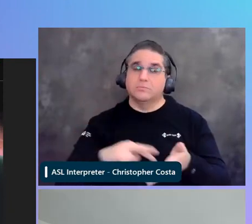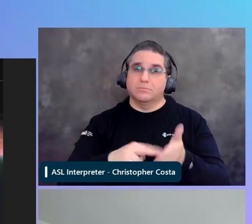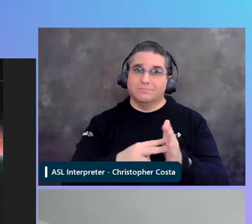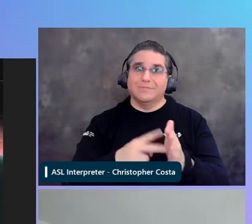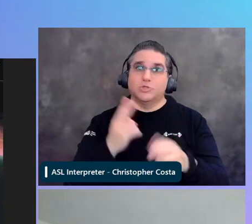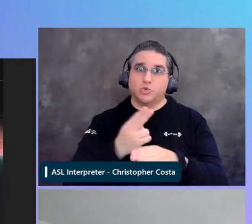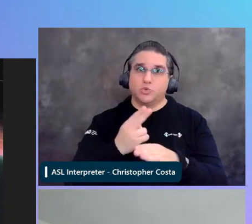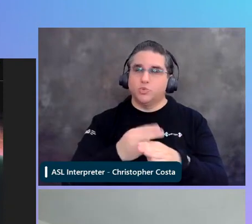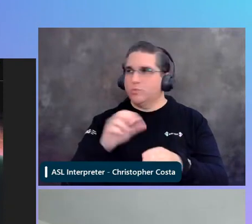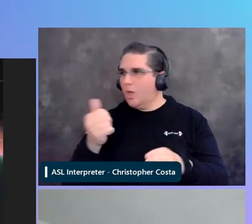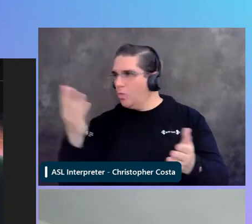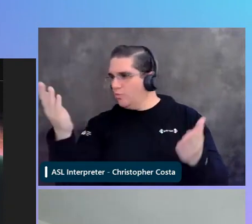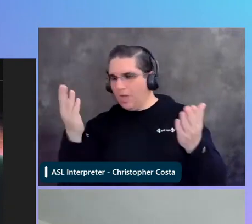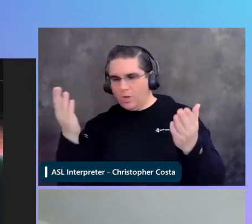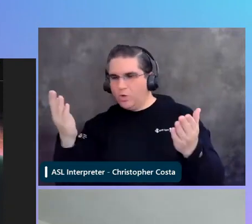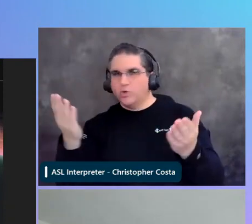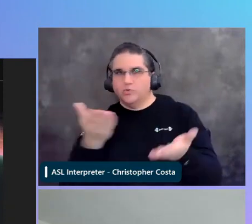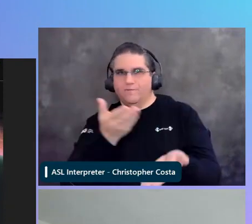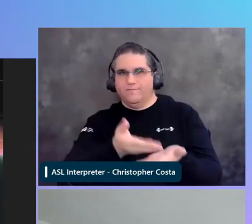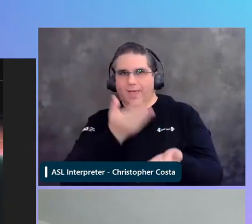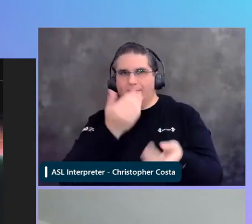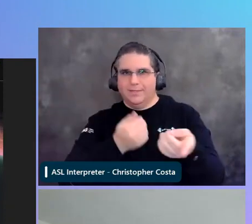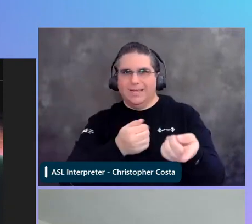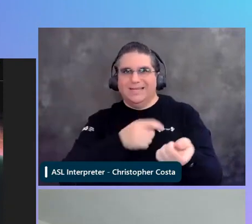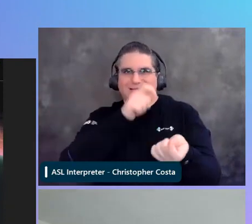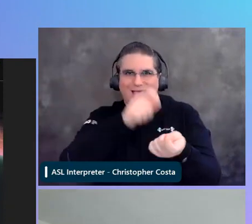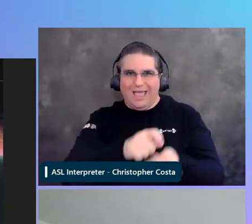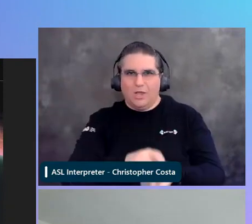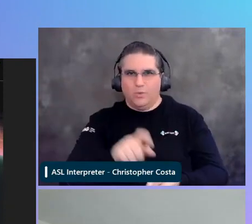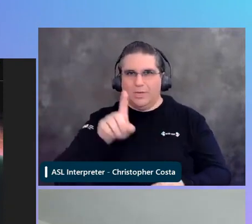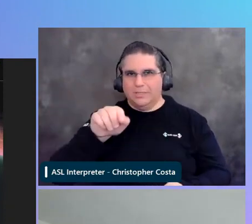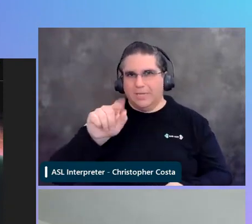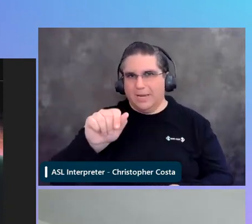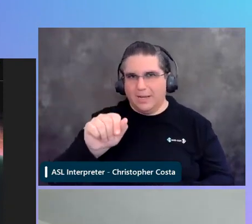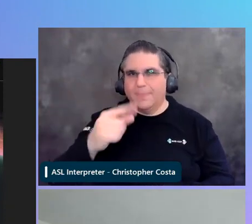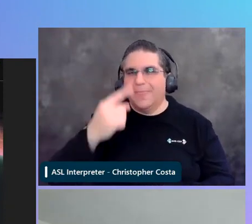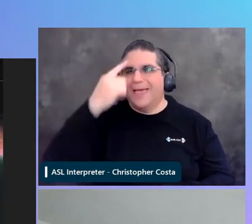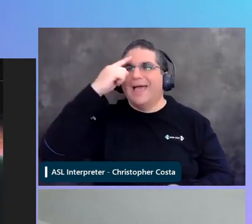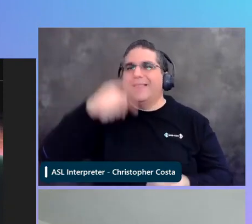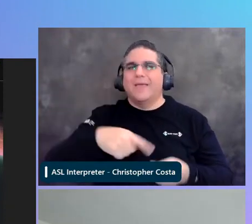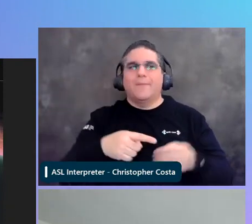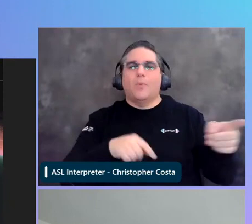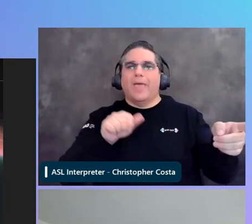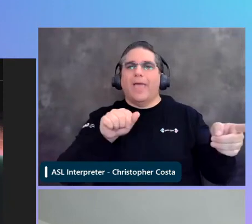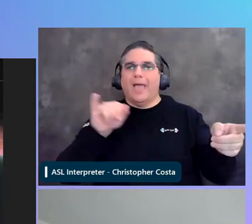data. Treat the AI tool as a junior team member. As a lead